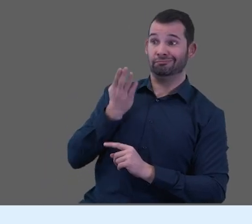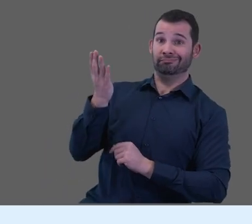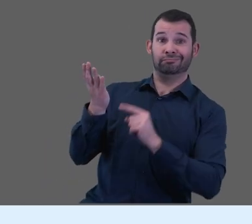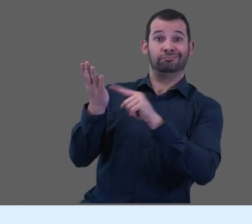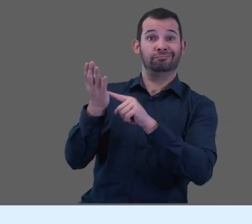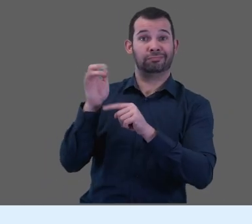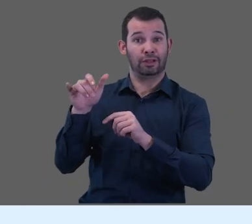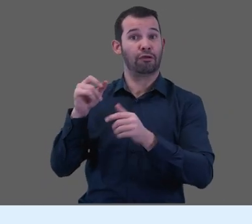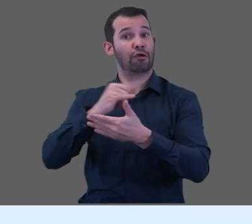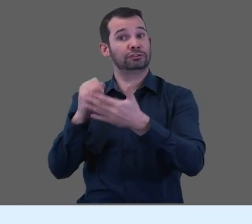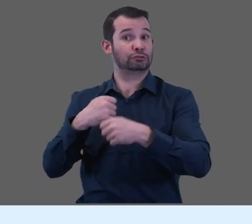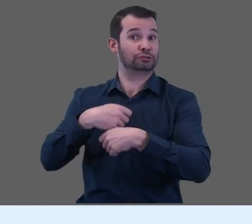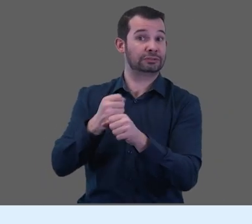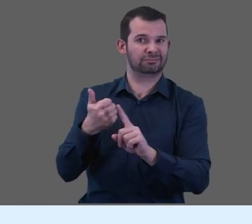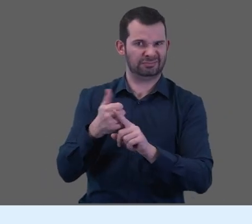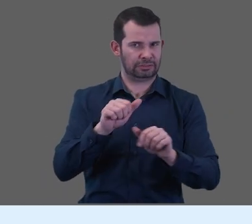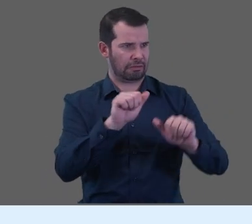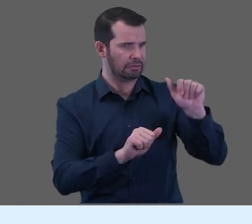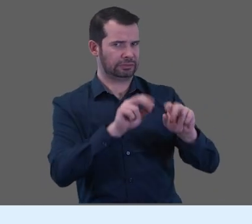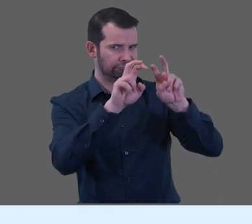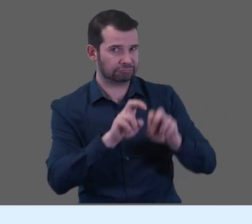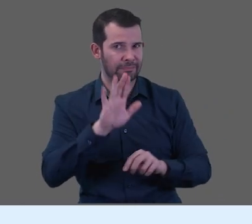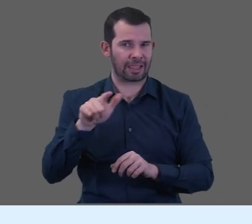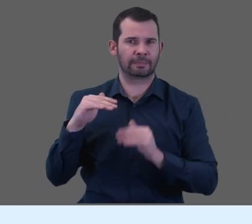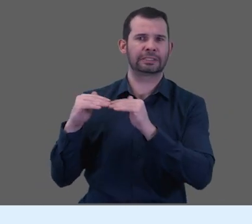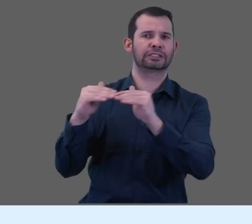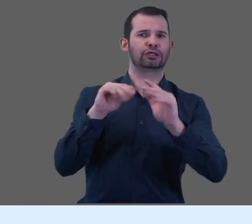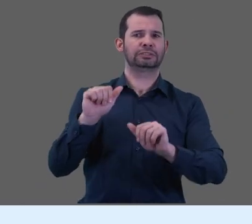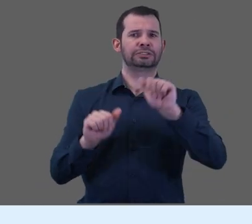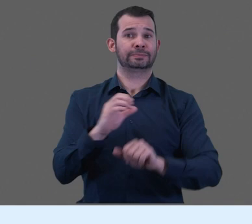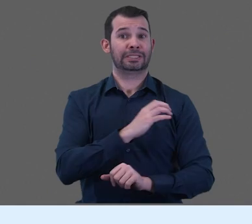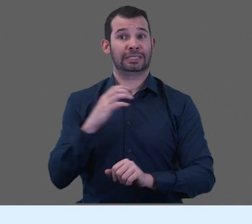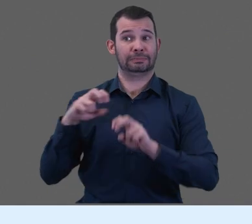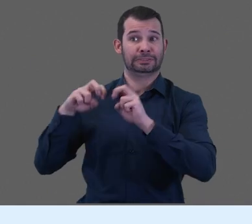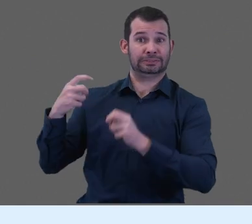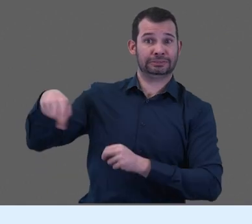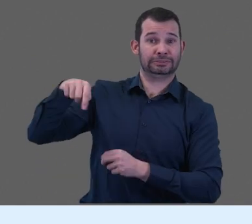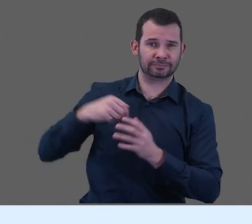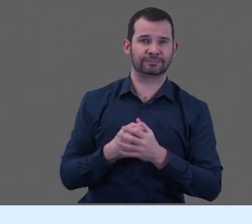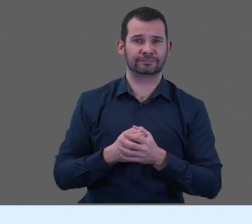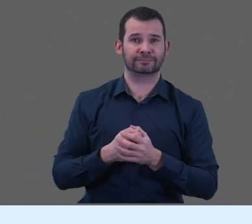Applications submitted to Artistic Creation are assessed by peer assessment committees.